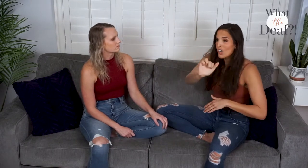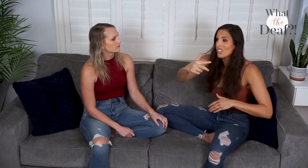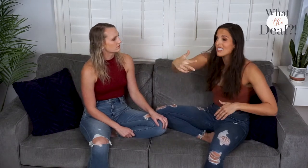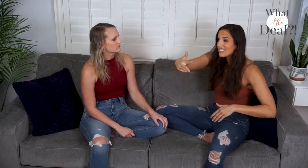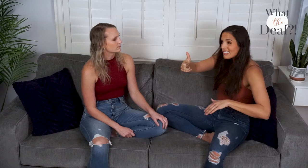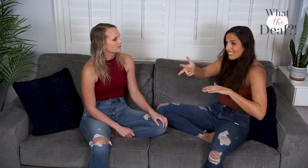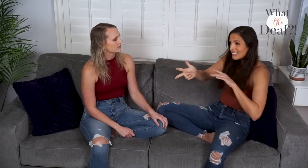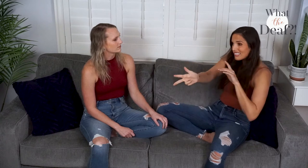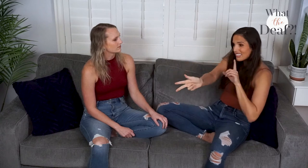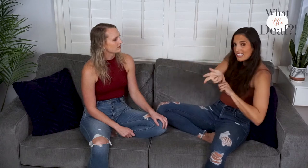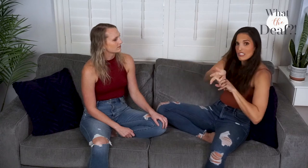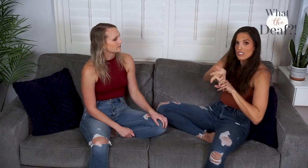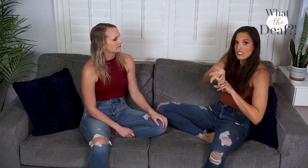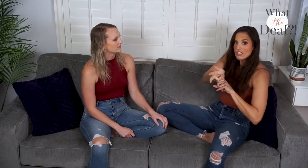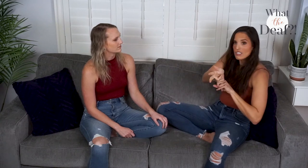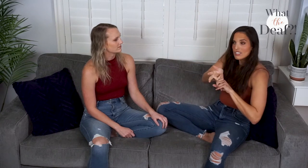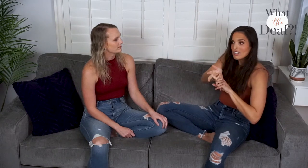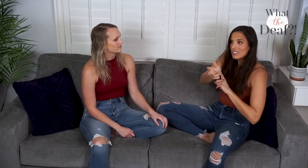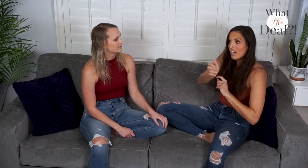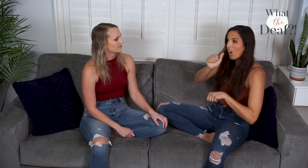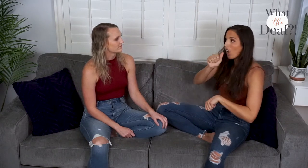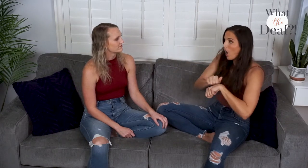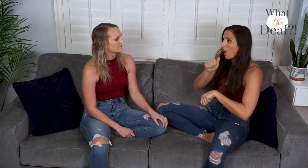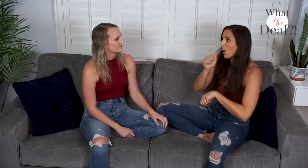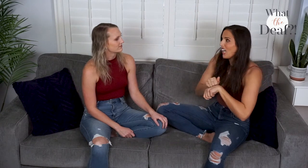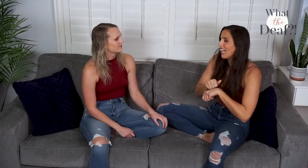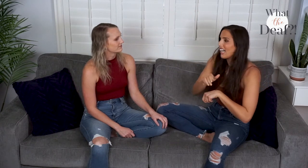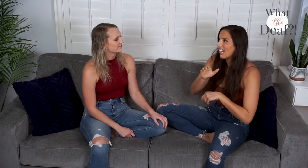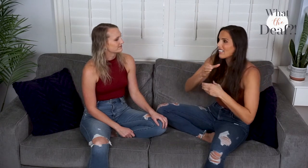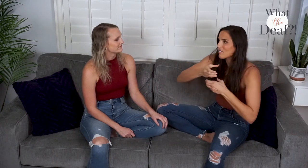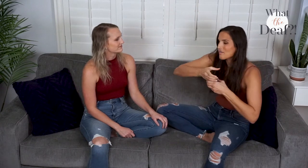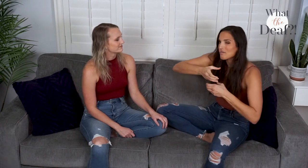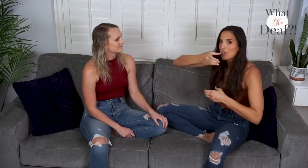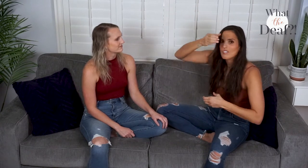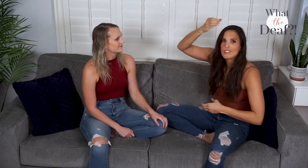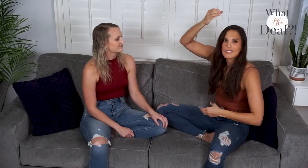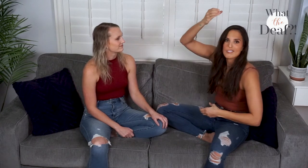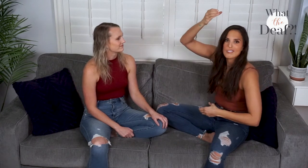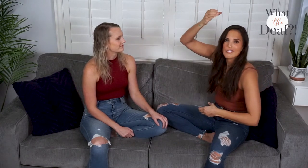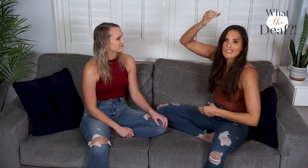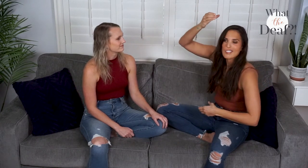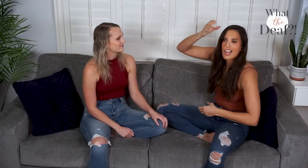I started turning my wheel and I ran into a concrete pole